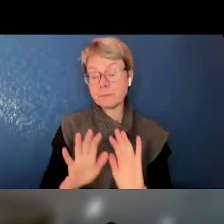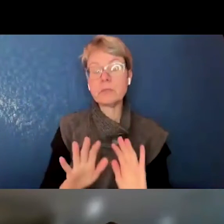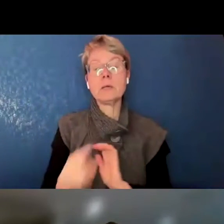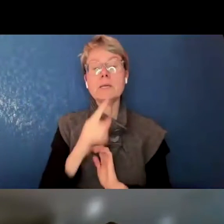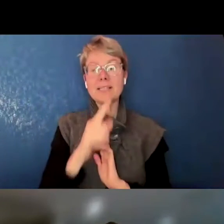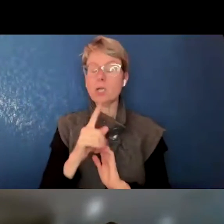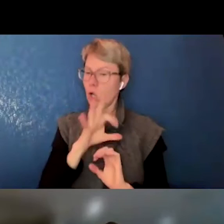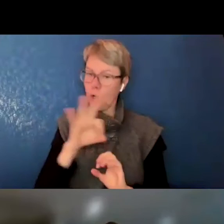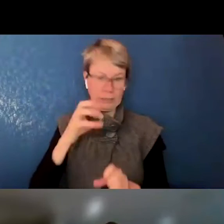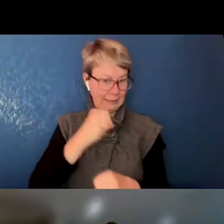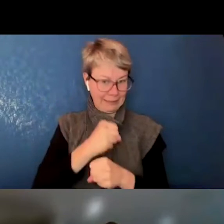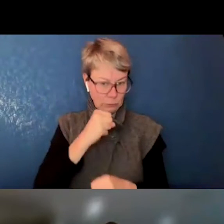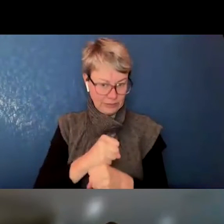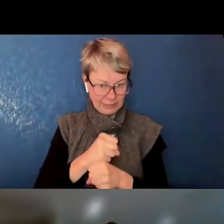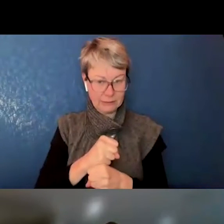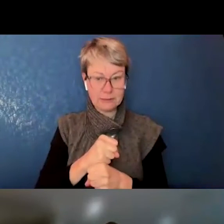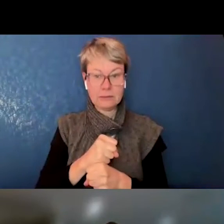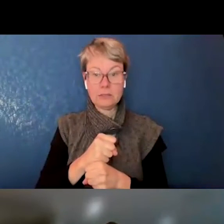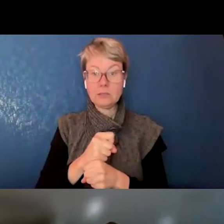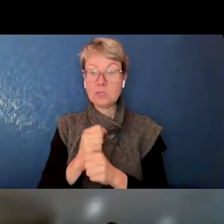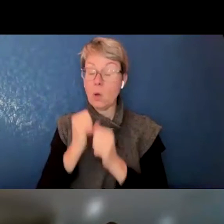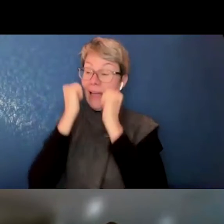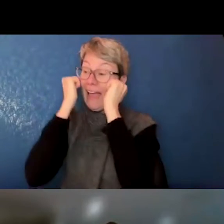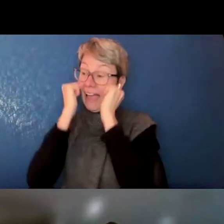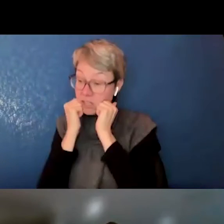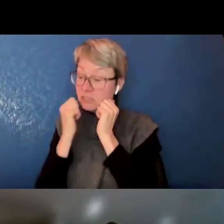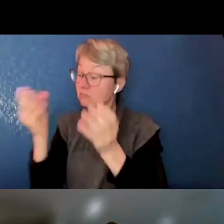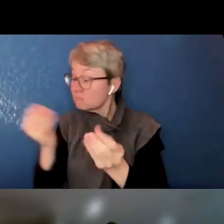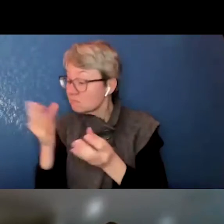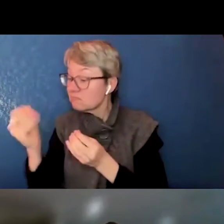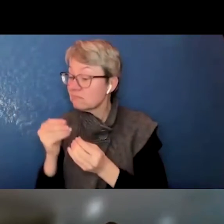as part of the brief of evidence um I received some telephone intercepts or recordings of his